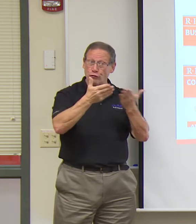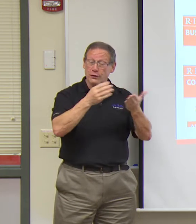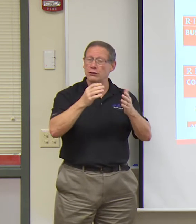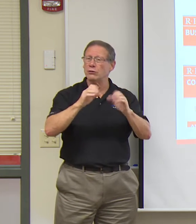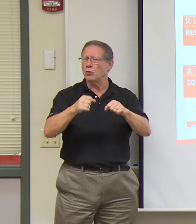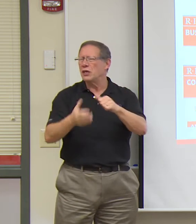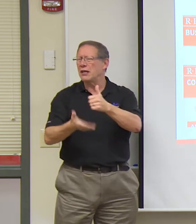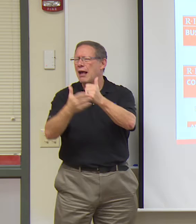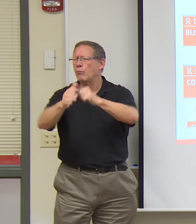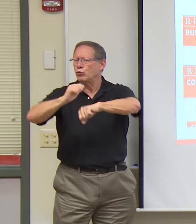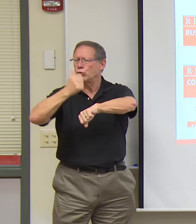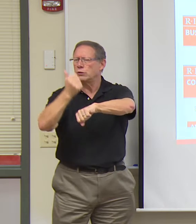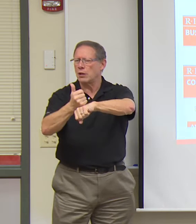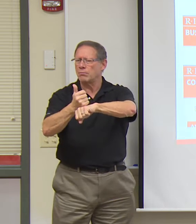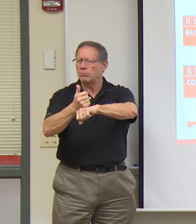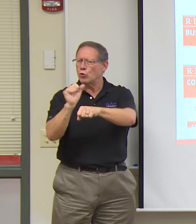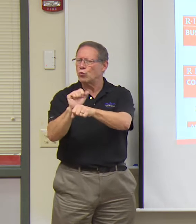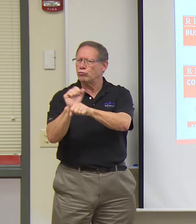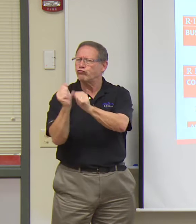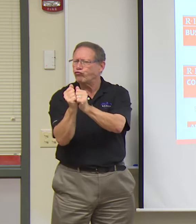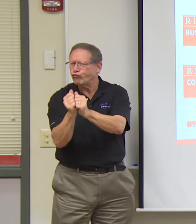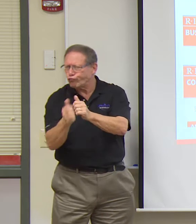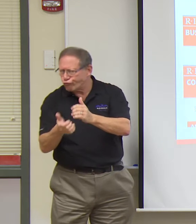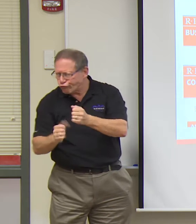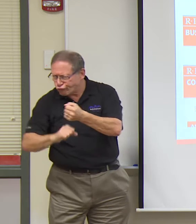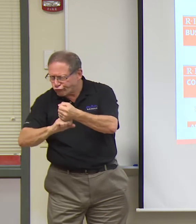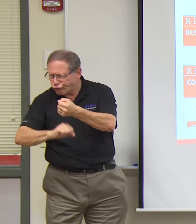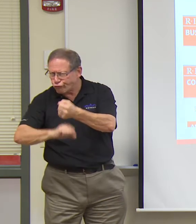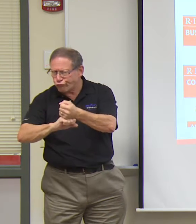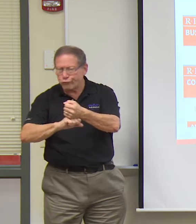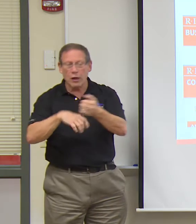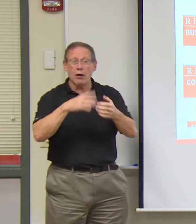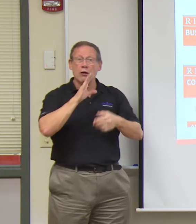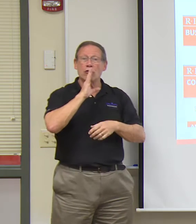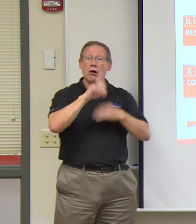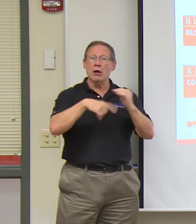So, when I talk about the navigation bar, again, that's something that's at the top